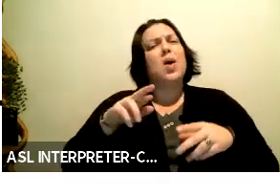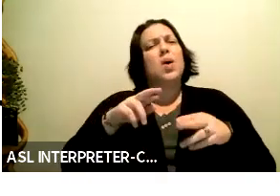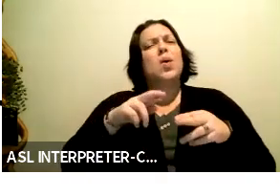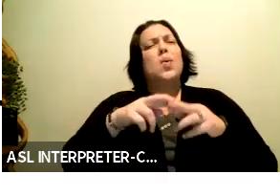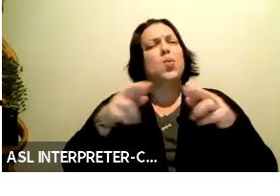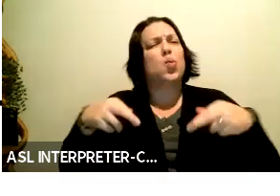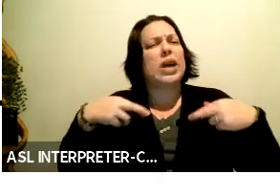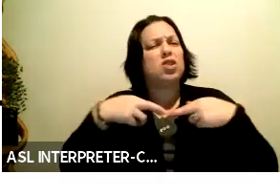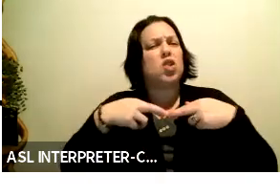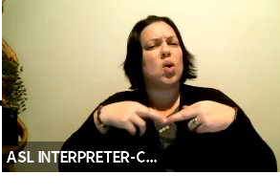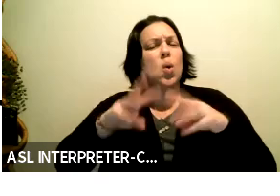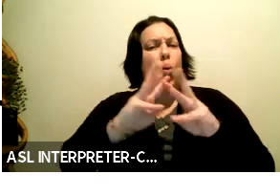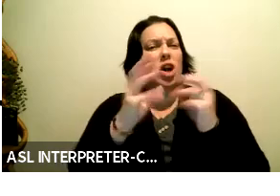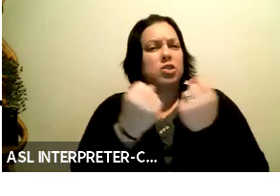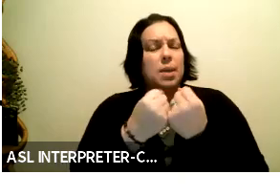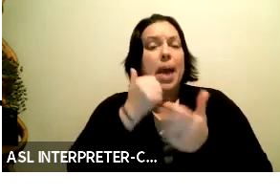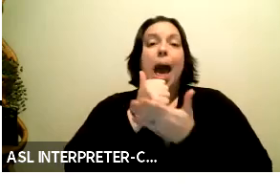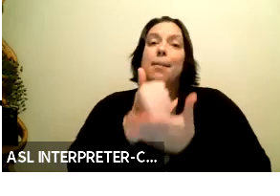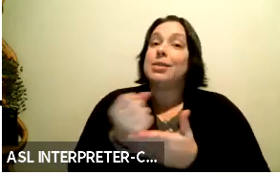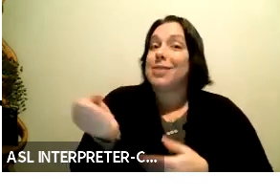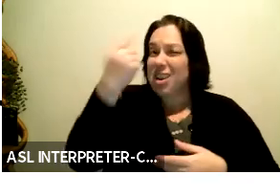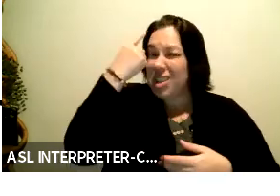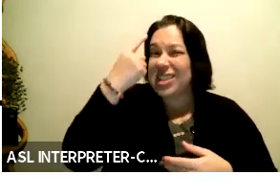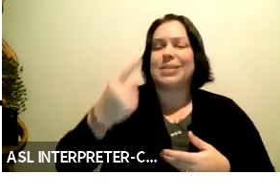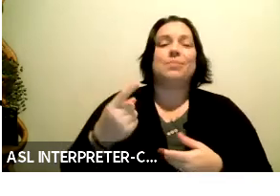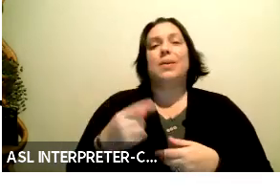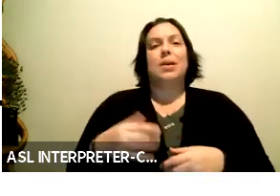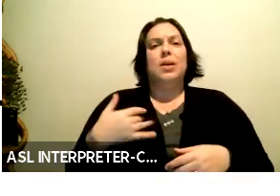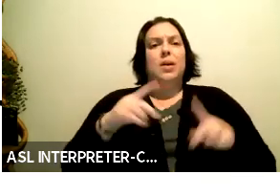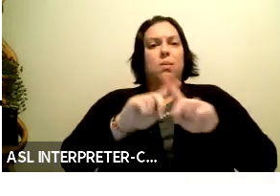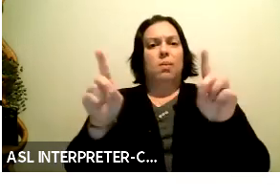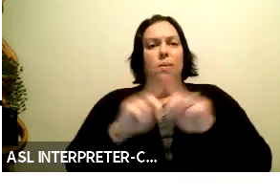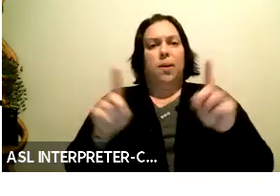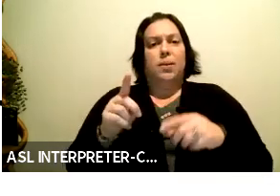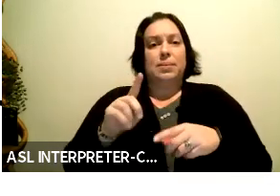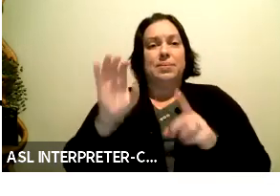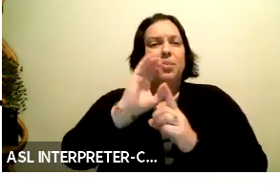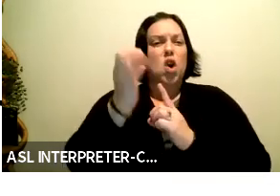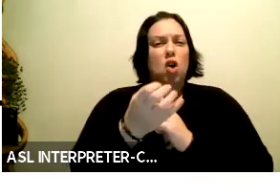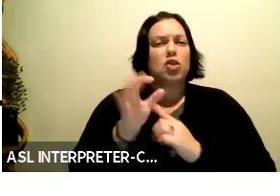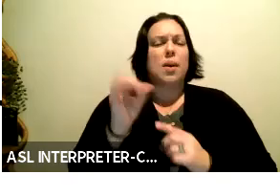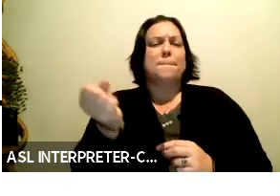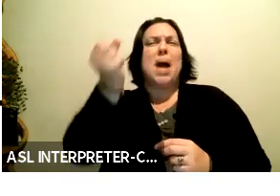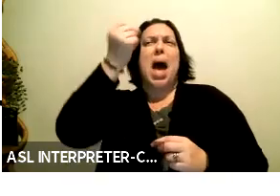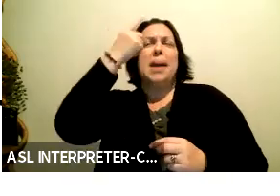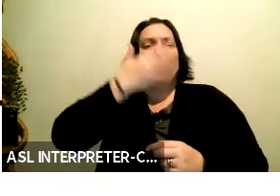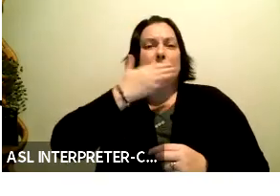us realize there are different cultures that we mentioned kind of in our ESF 8 and ESF 6 and